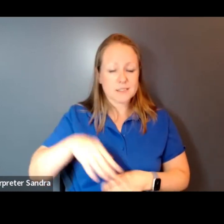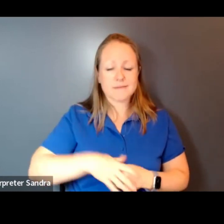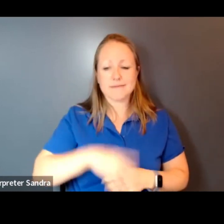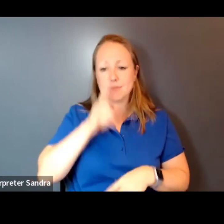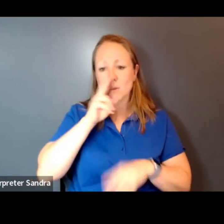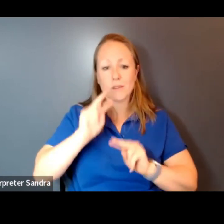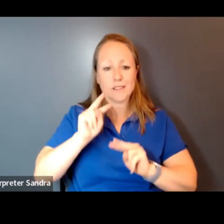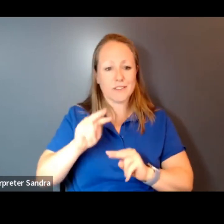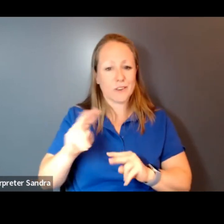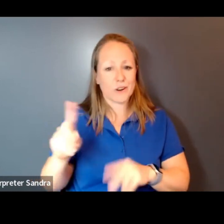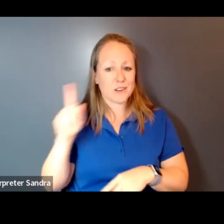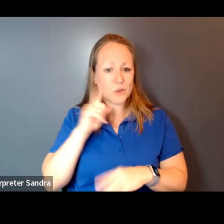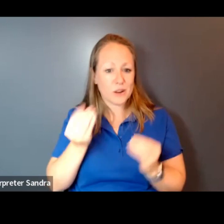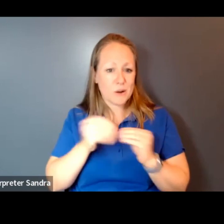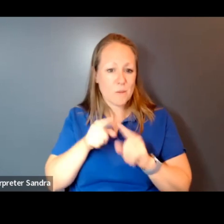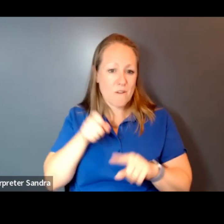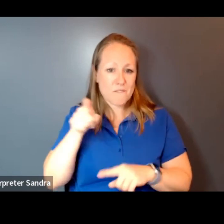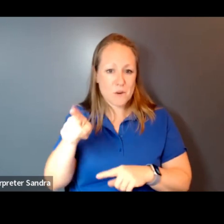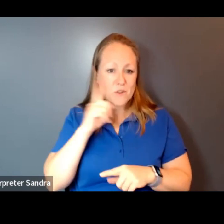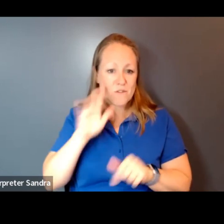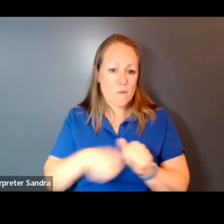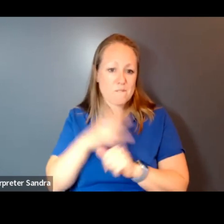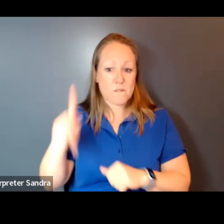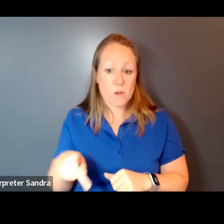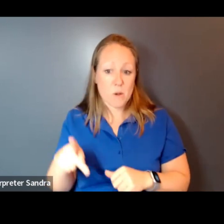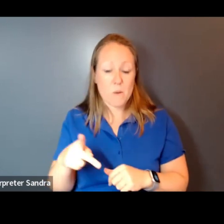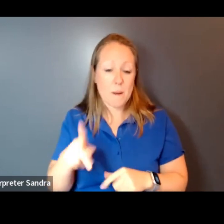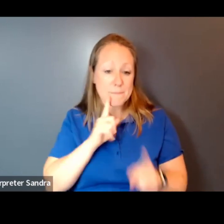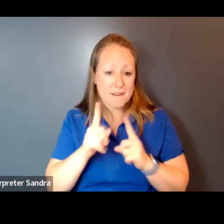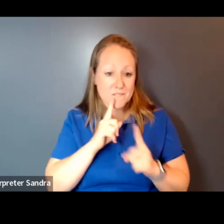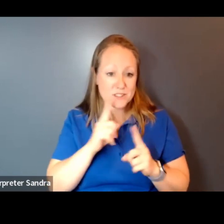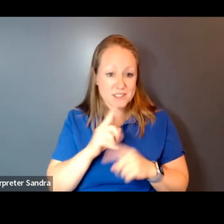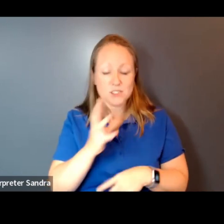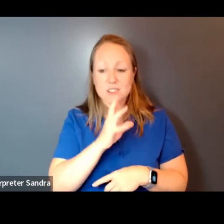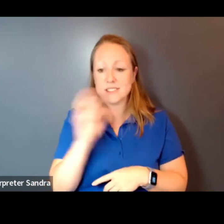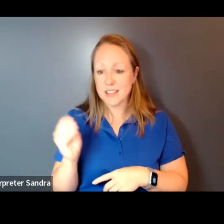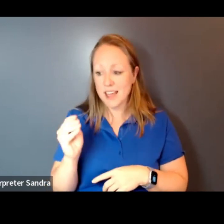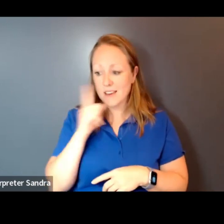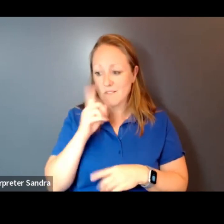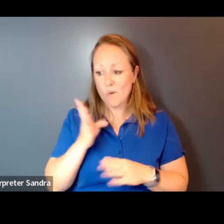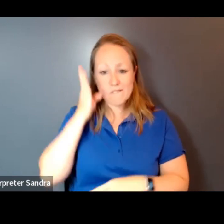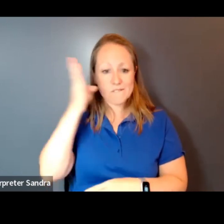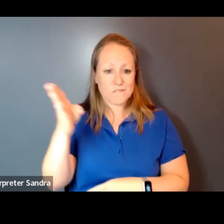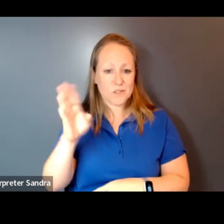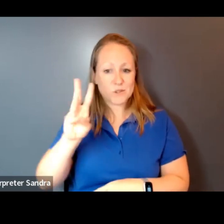from you and follow up. Follow up conversations and in future webinars. Take care everyone.